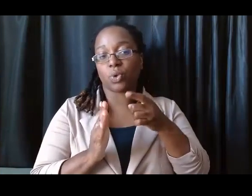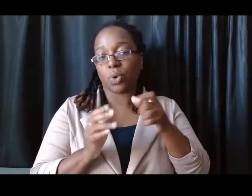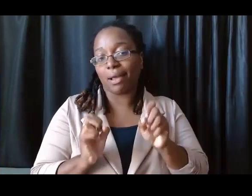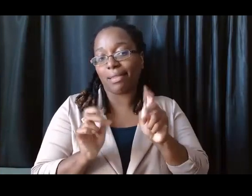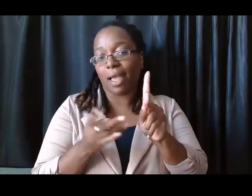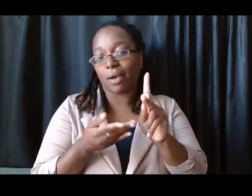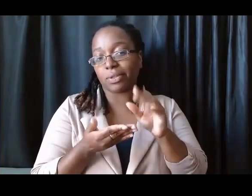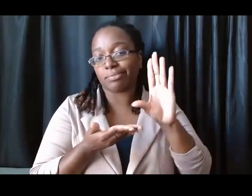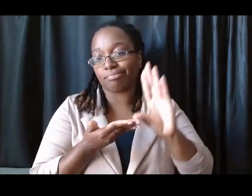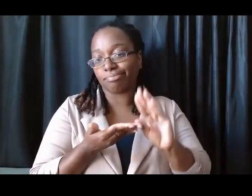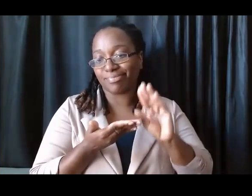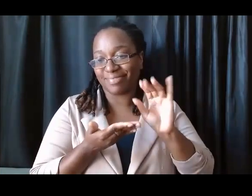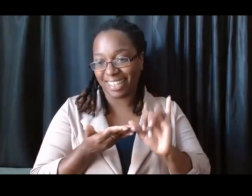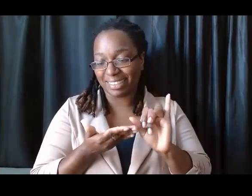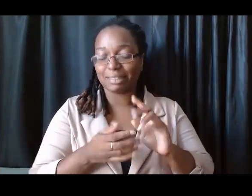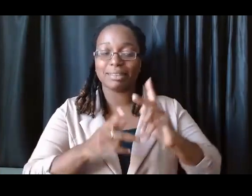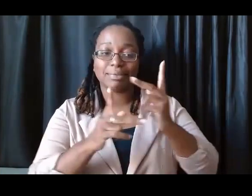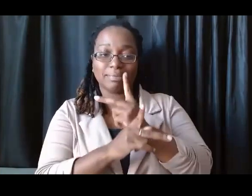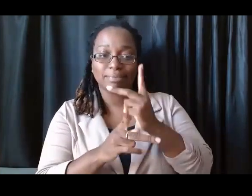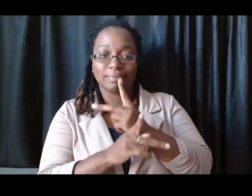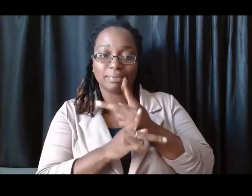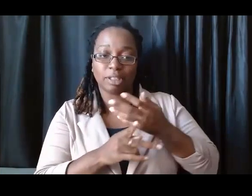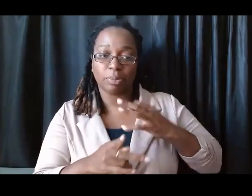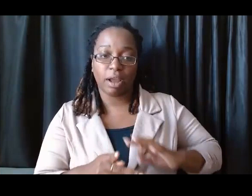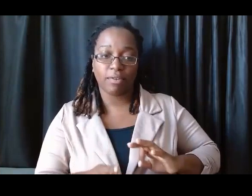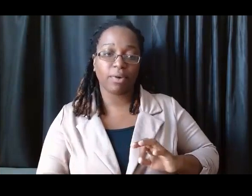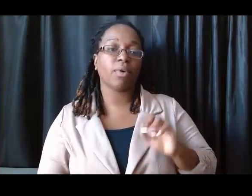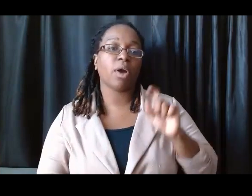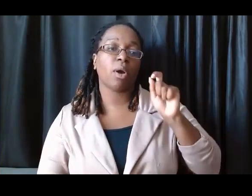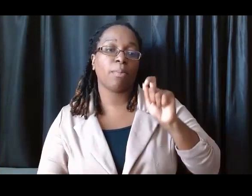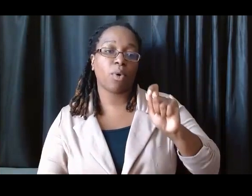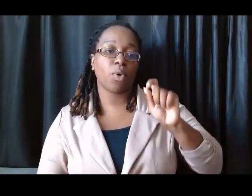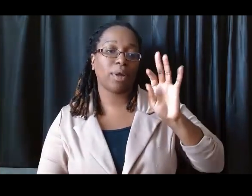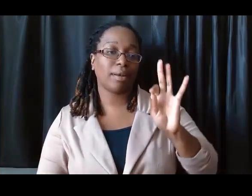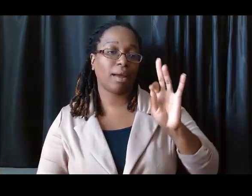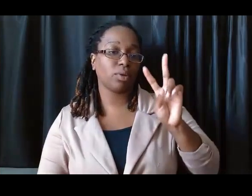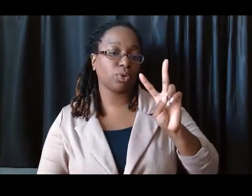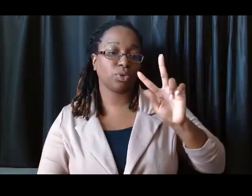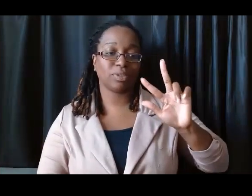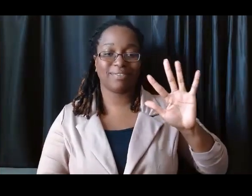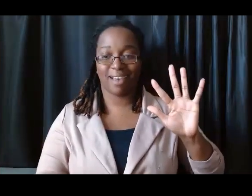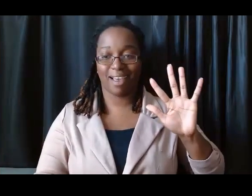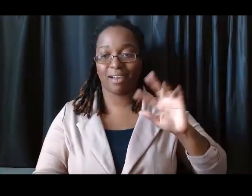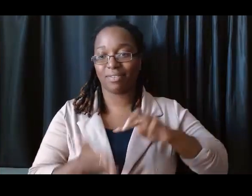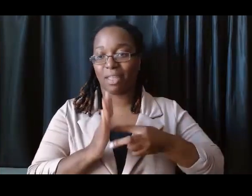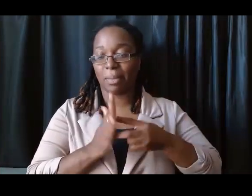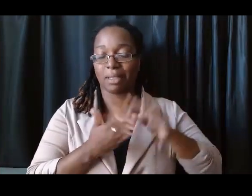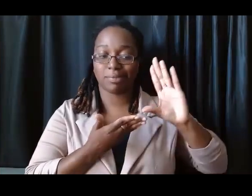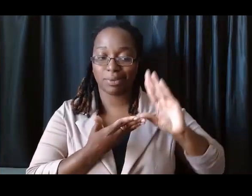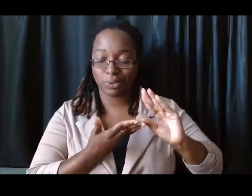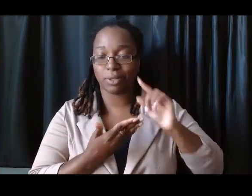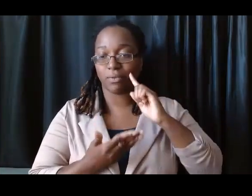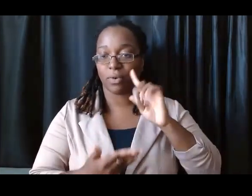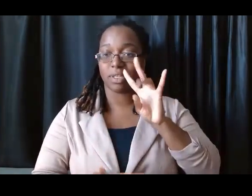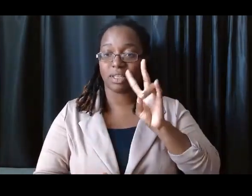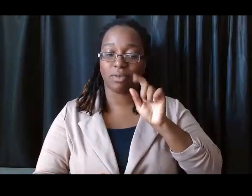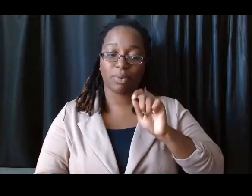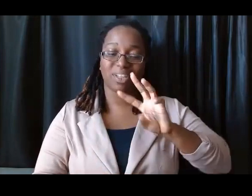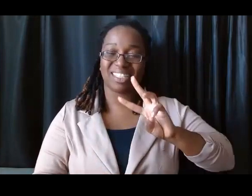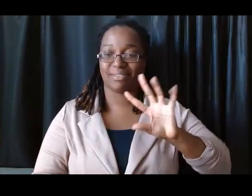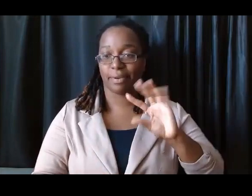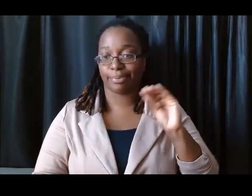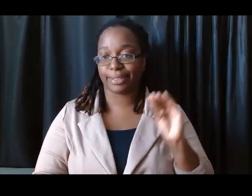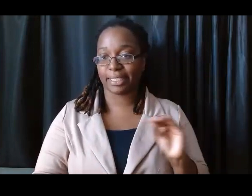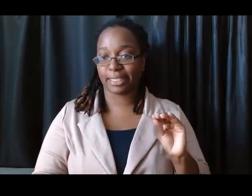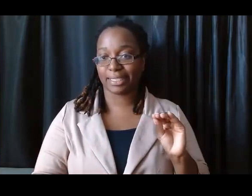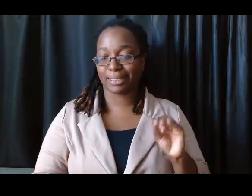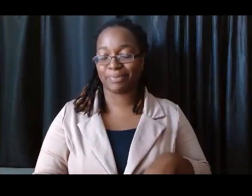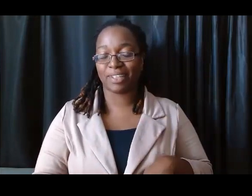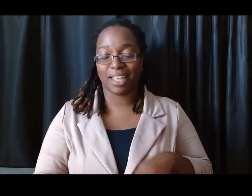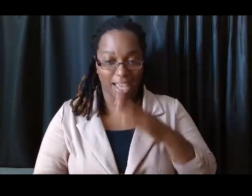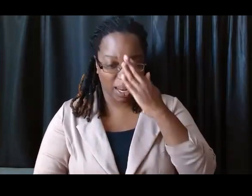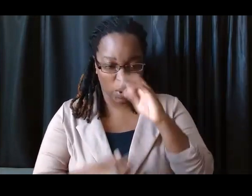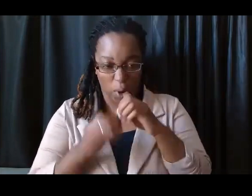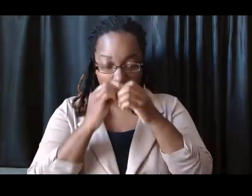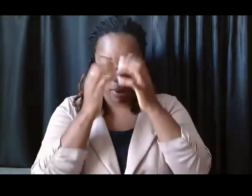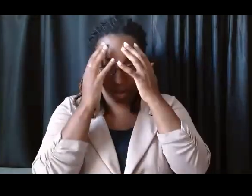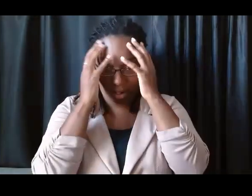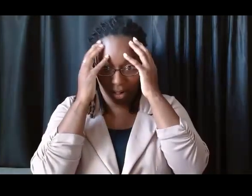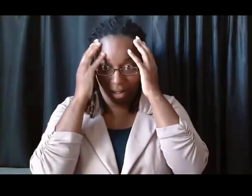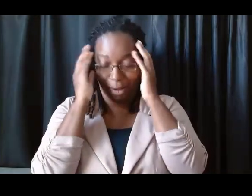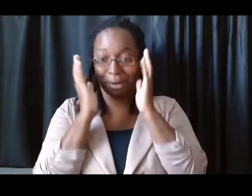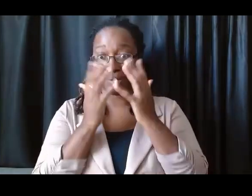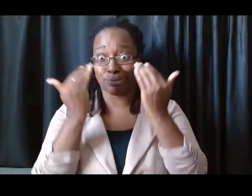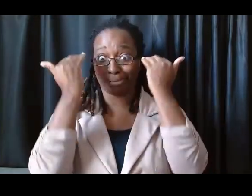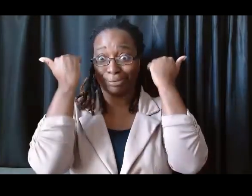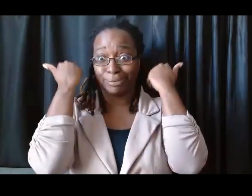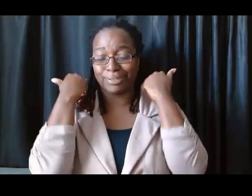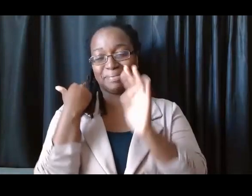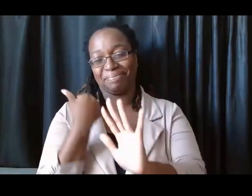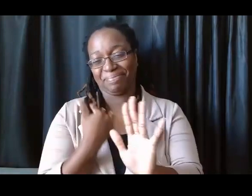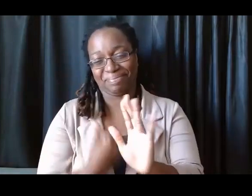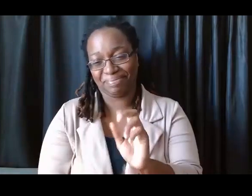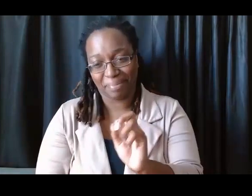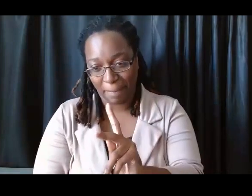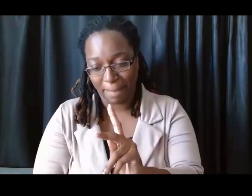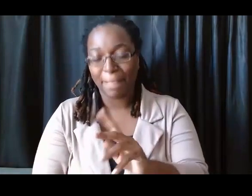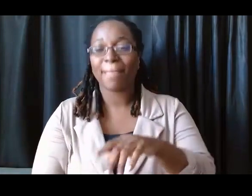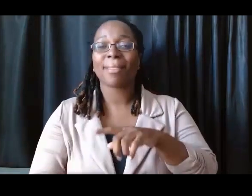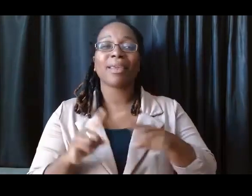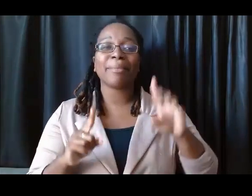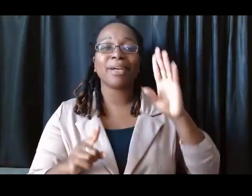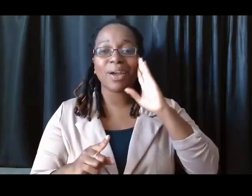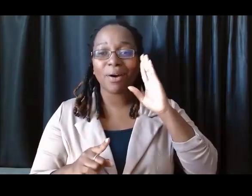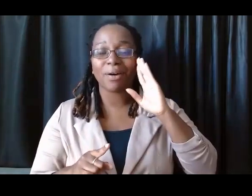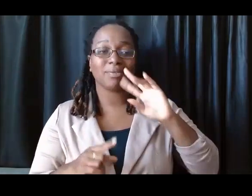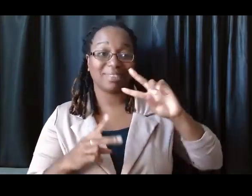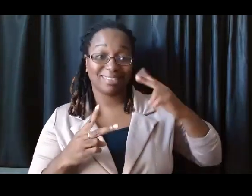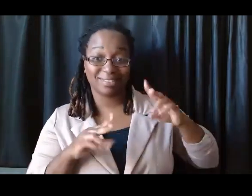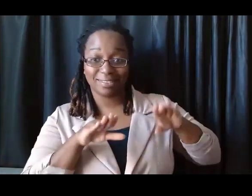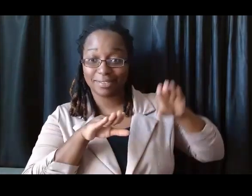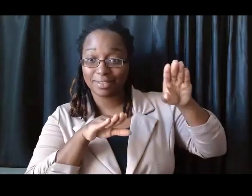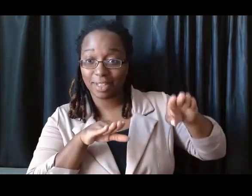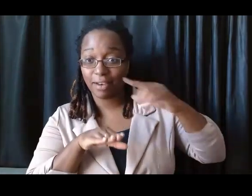So multiplying net profit by .9235. Just know that the second step in the NESE calculation has a little deduction